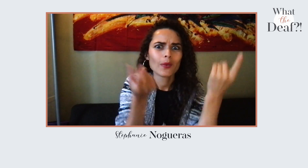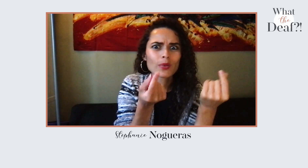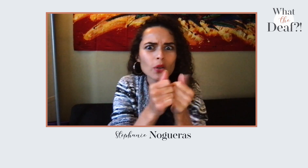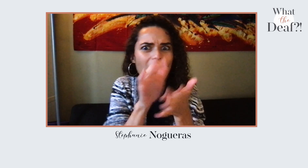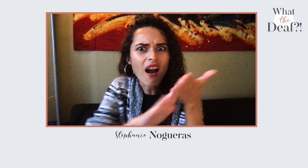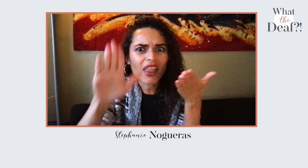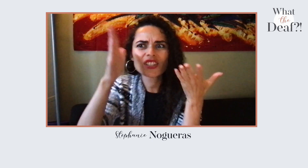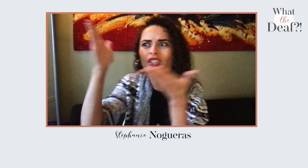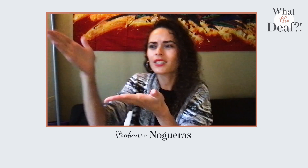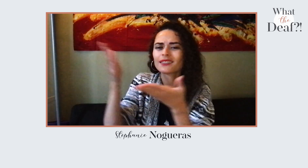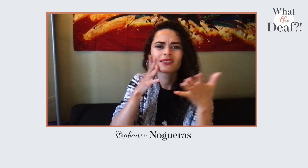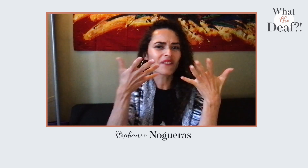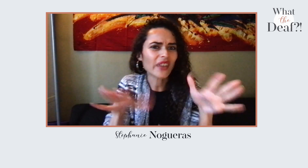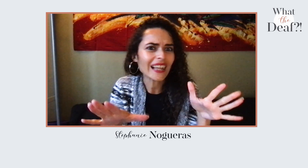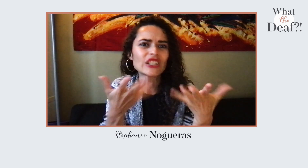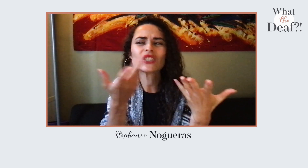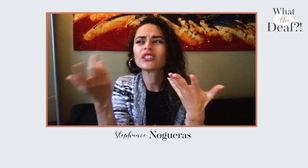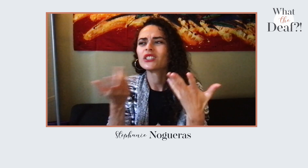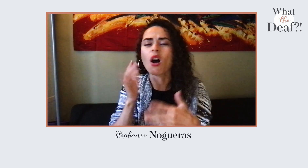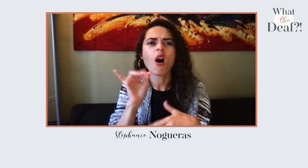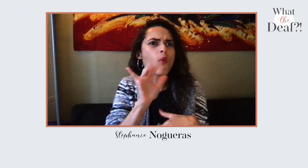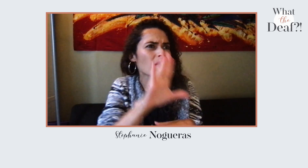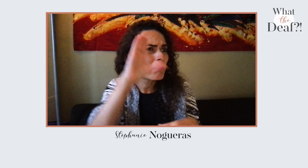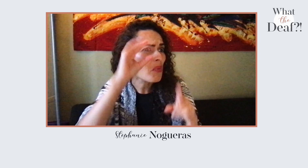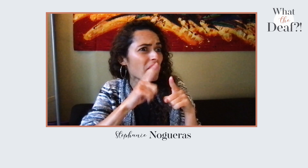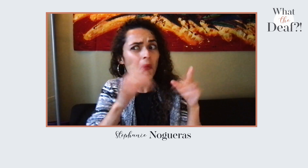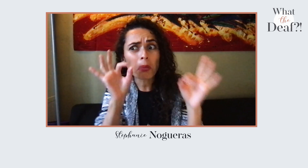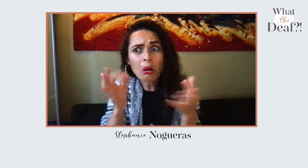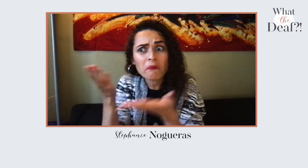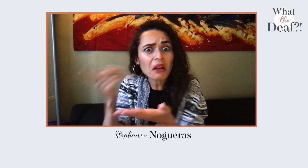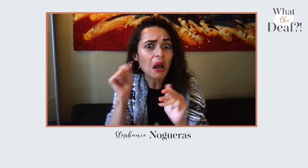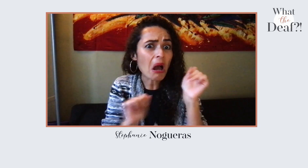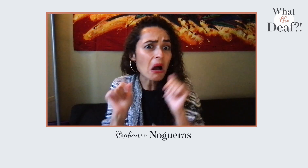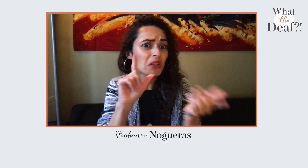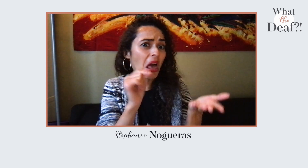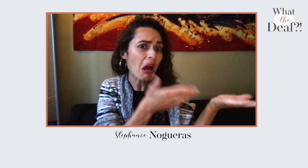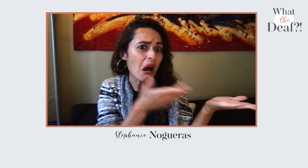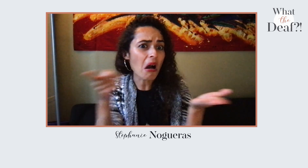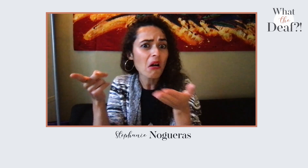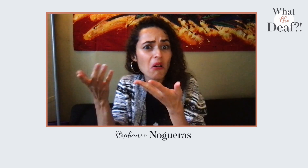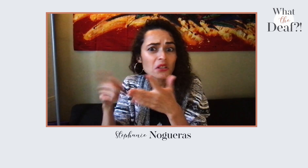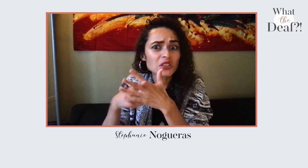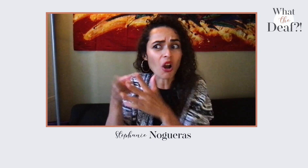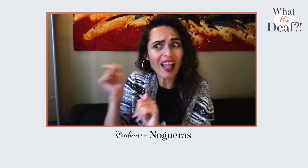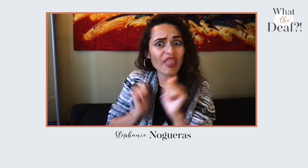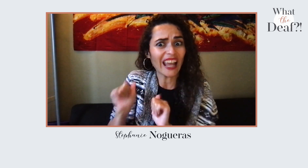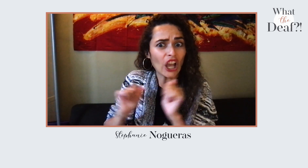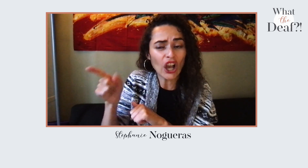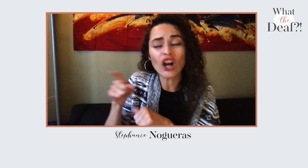what are you going to do about college? Like, or your boyfriend? "Yeah, I guess it's a good idea for you two to move to LA together," was what she had told me,